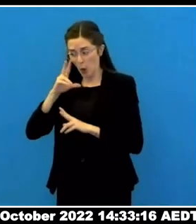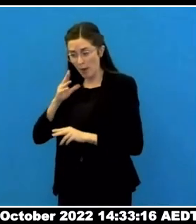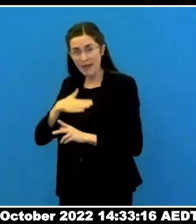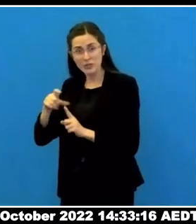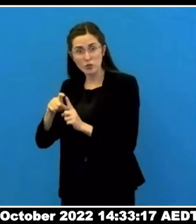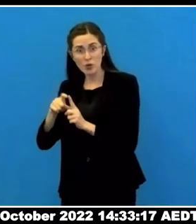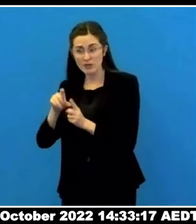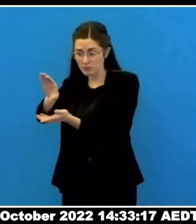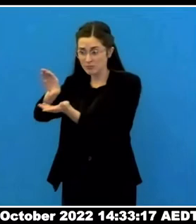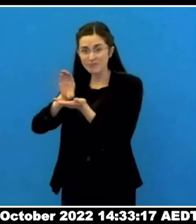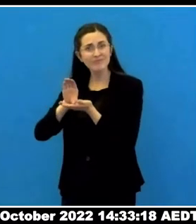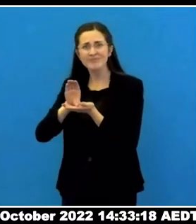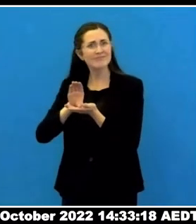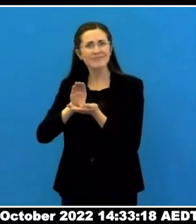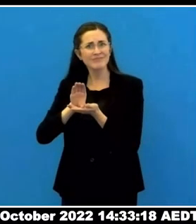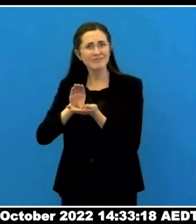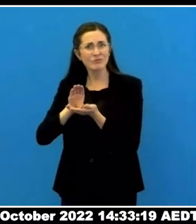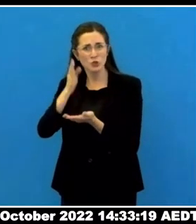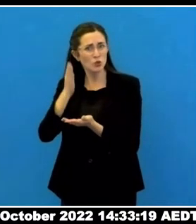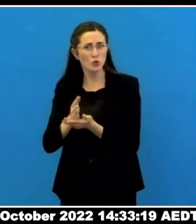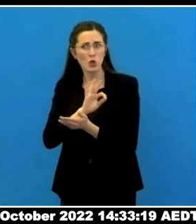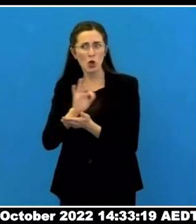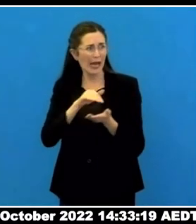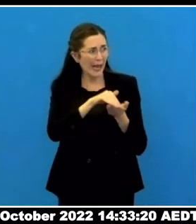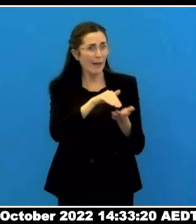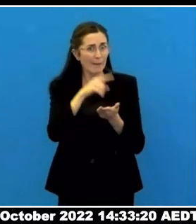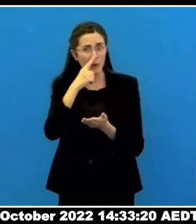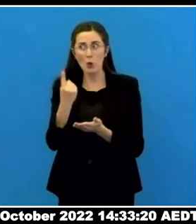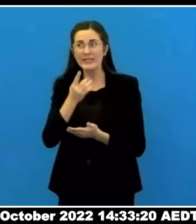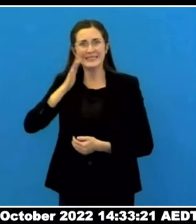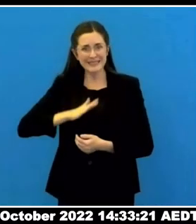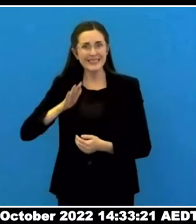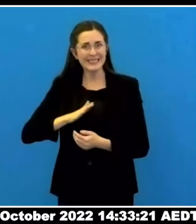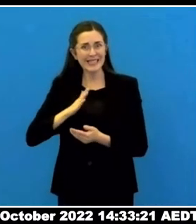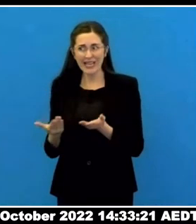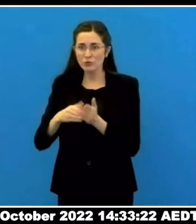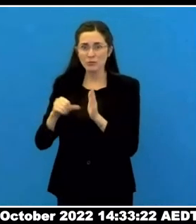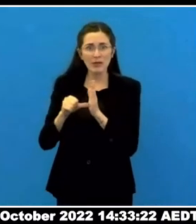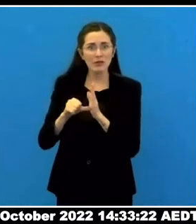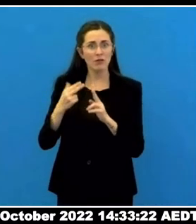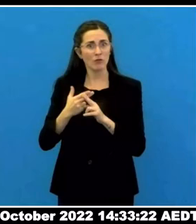tangible help, and I don't see the only